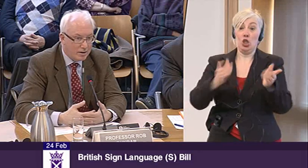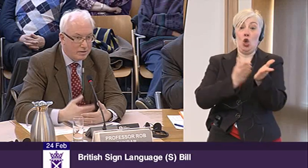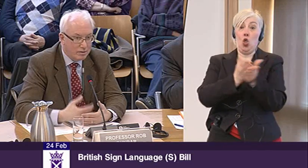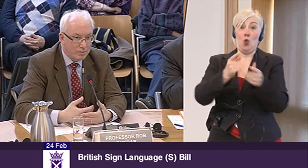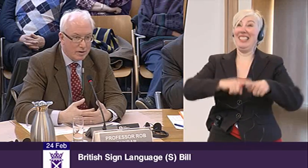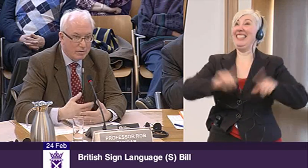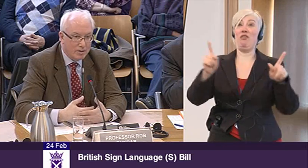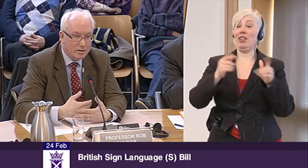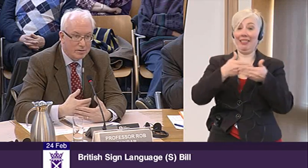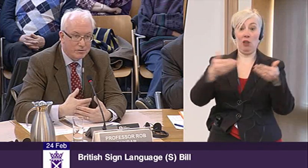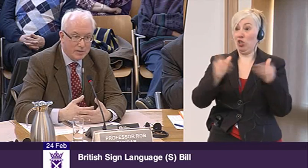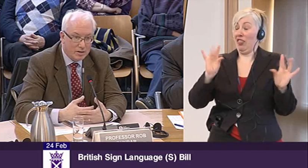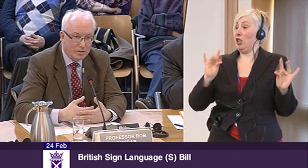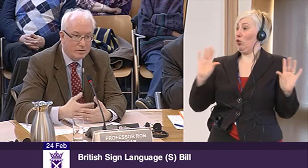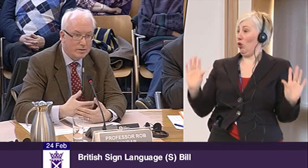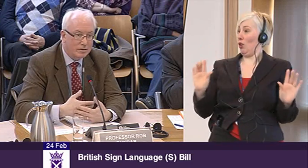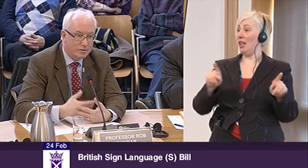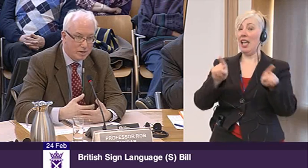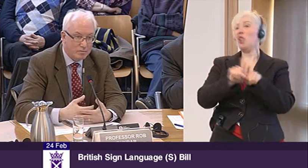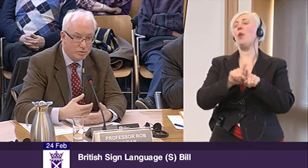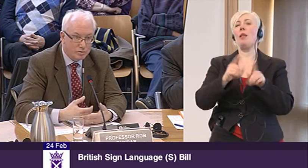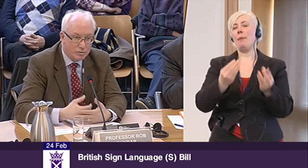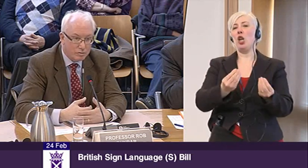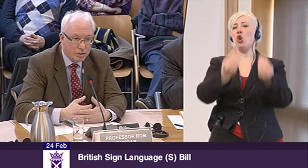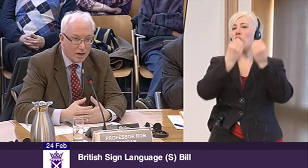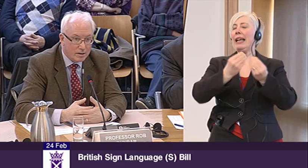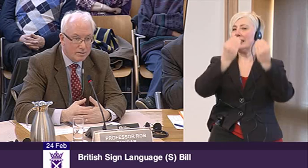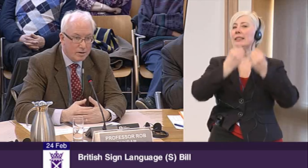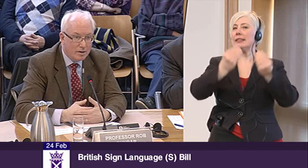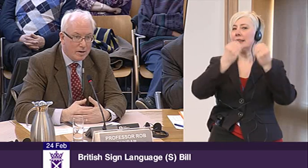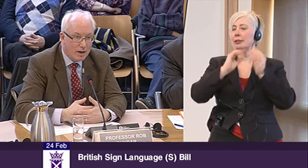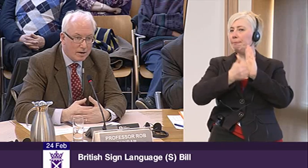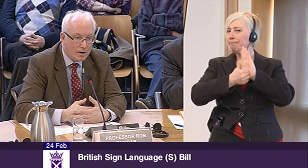There are costs associated with the training of people who have the right skills to deliver